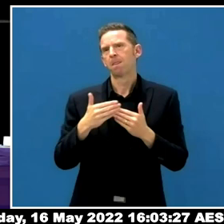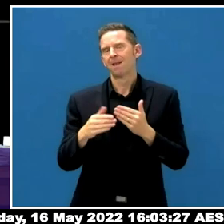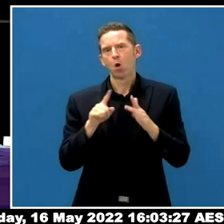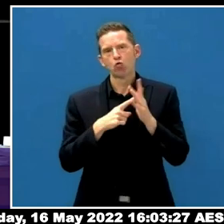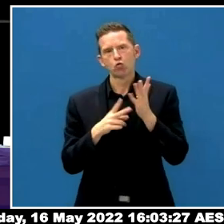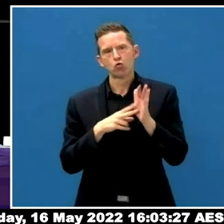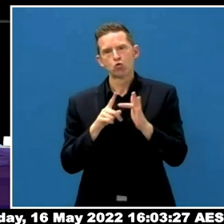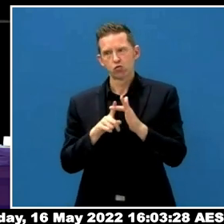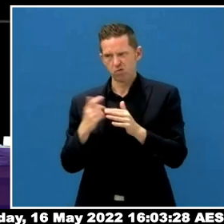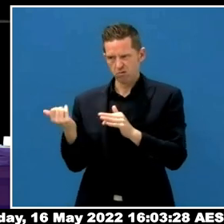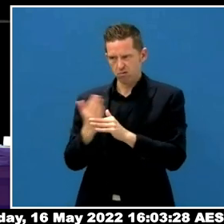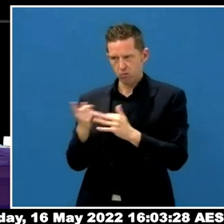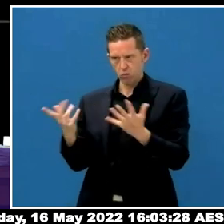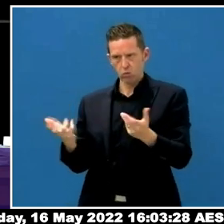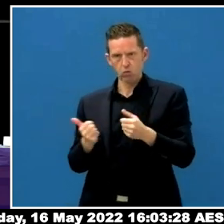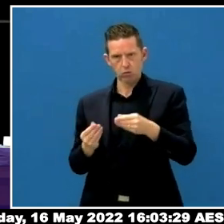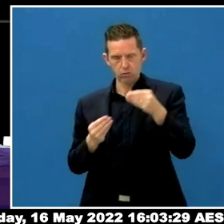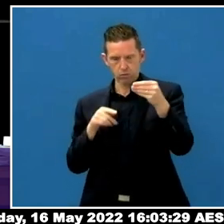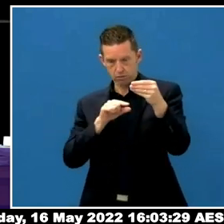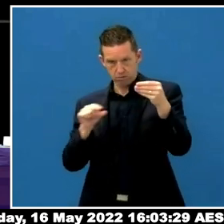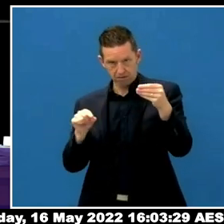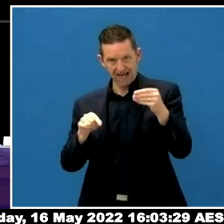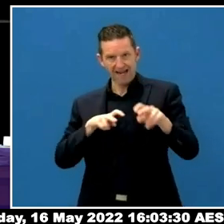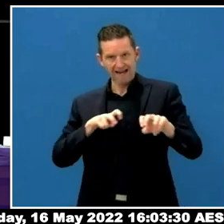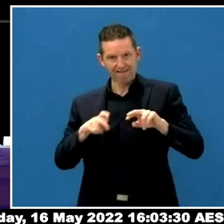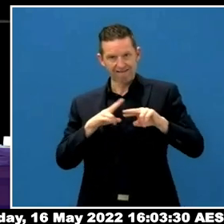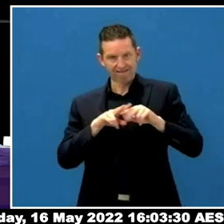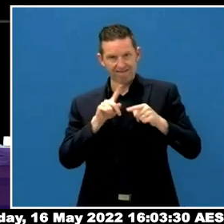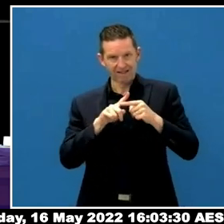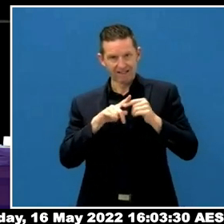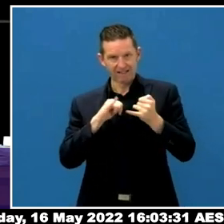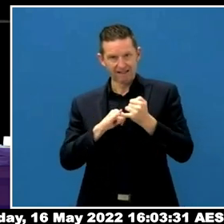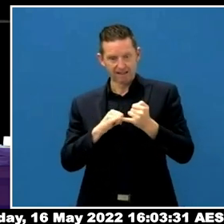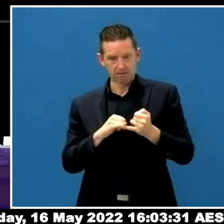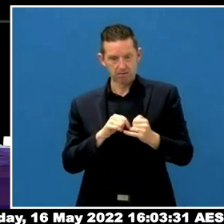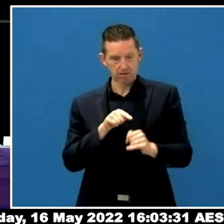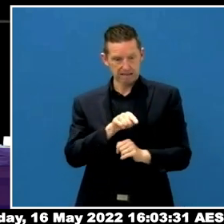For activities fees in April when, in fact, Toby was not even in the